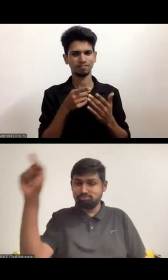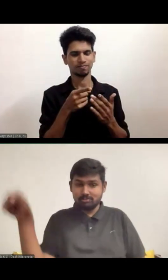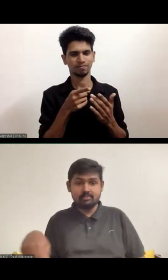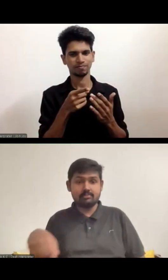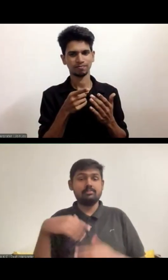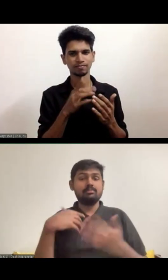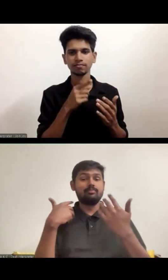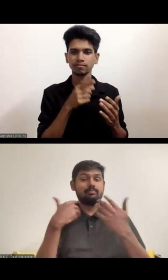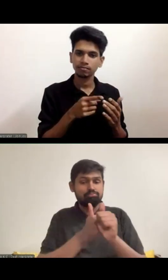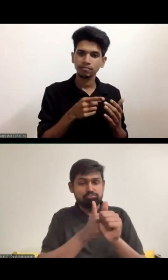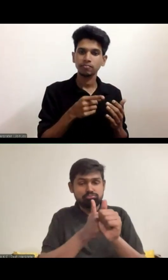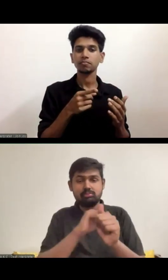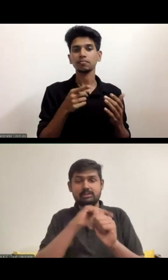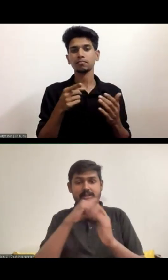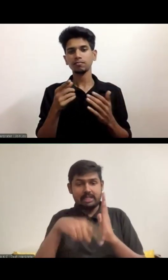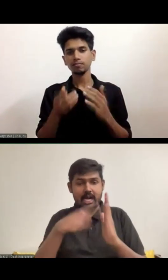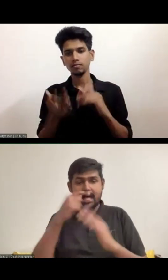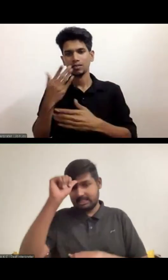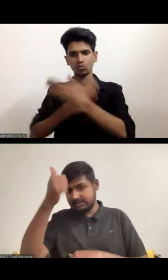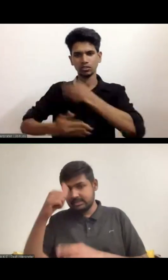leadership in Internet Governance and Digital Rights.